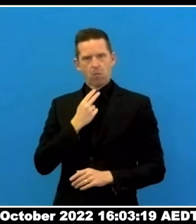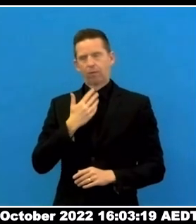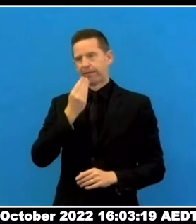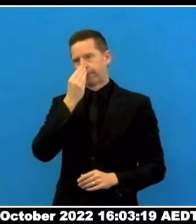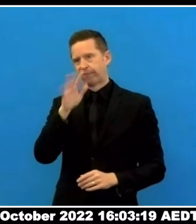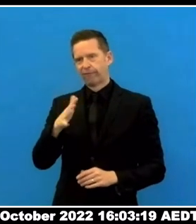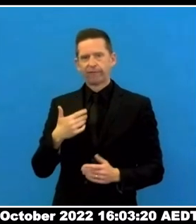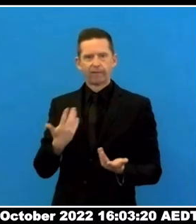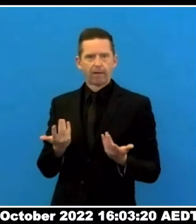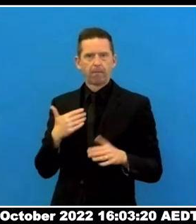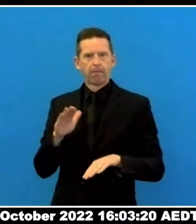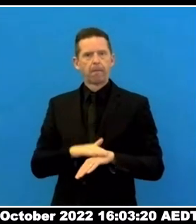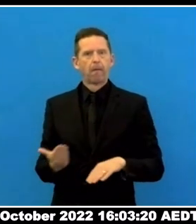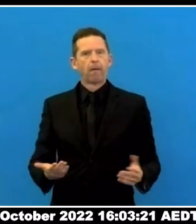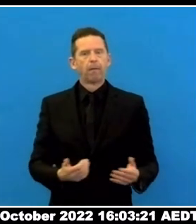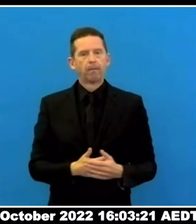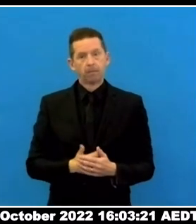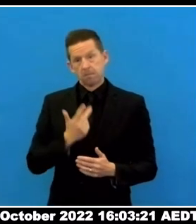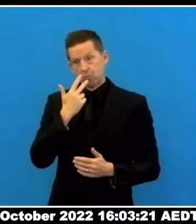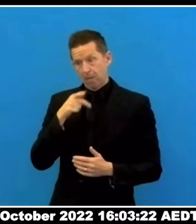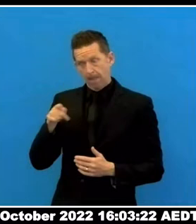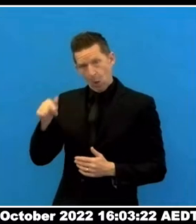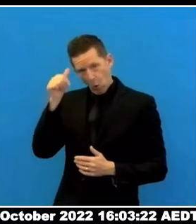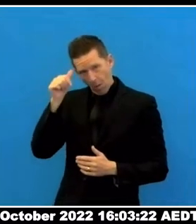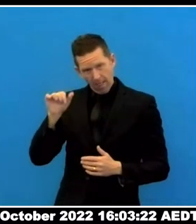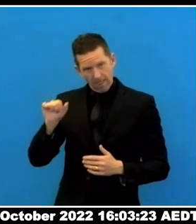So, if they know the right, and they know where to go,